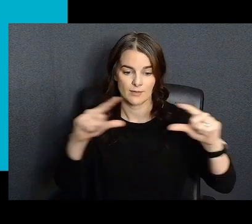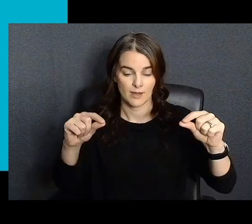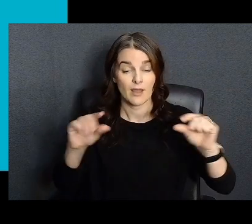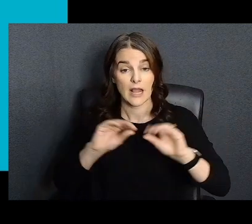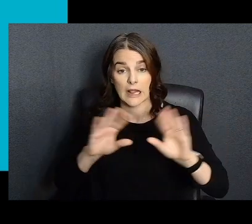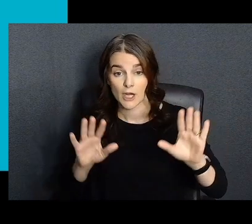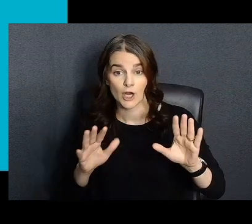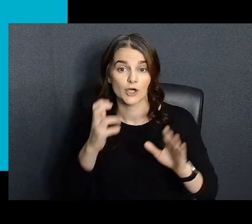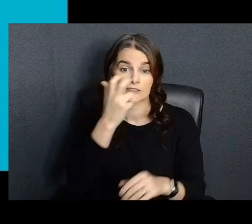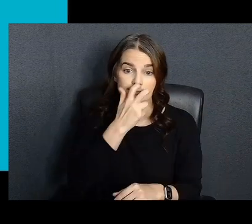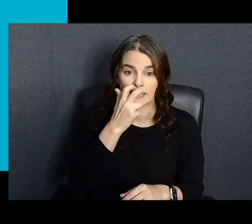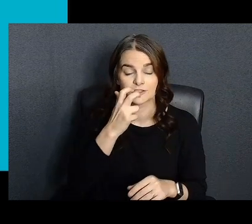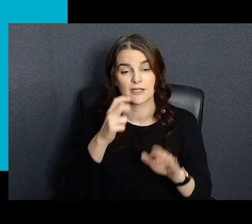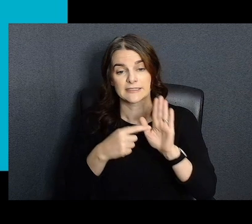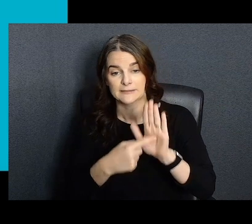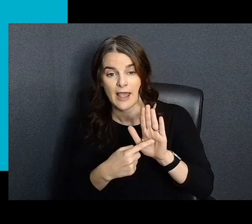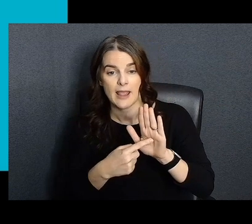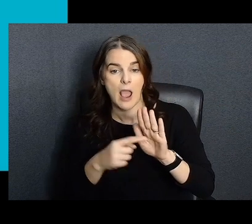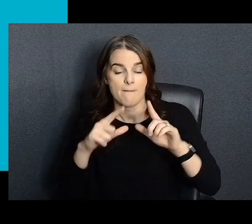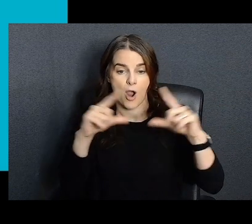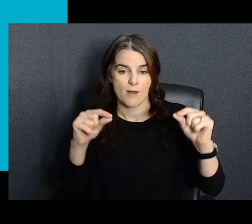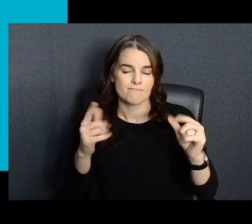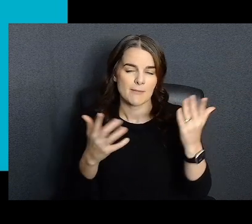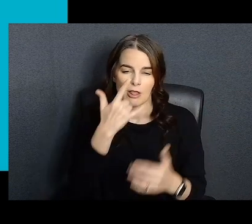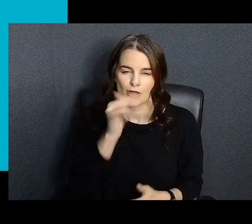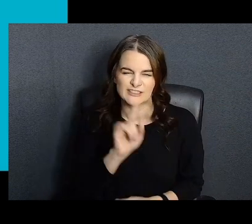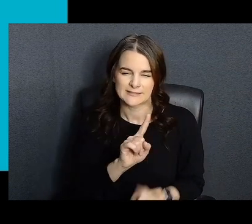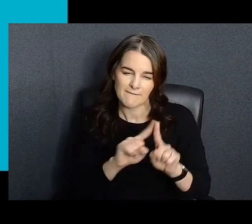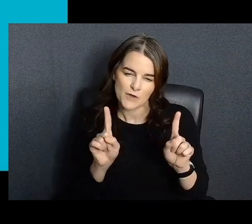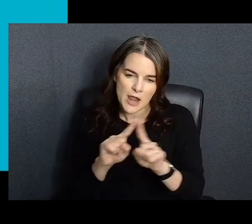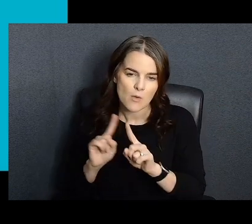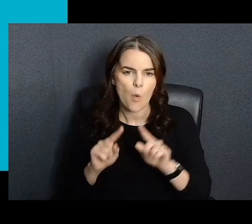might look a little different depending on what your system is, or it might be located in a different spot.